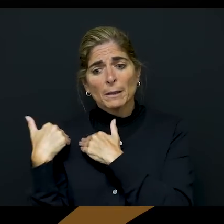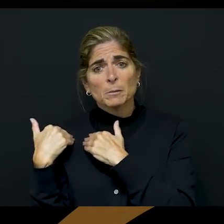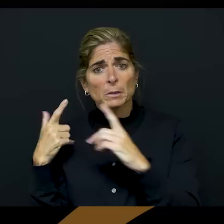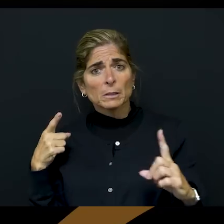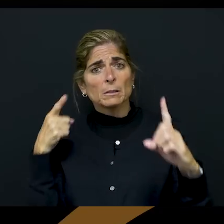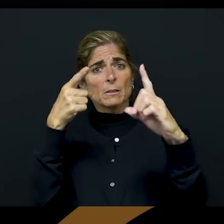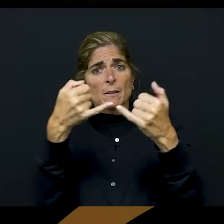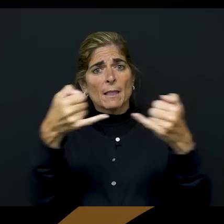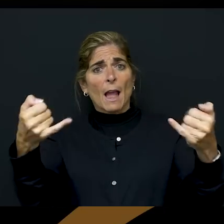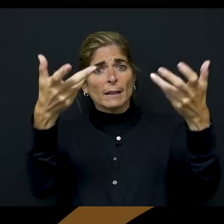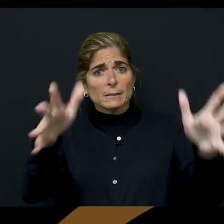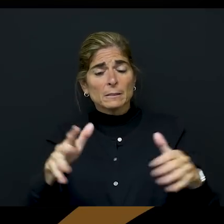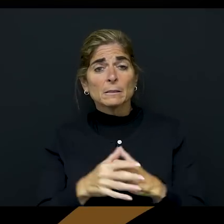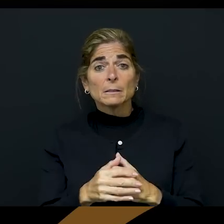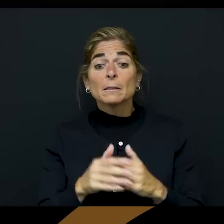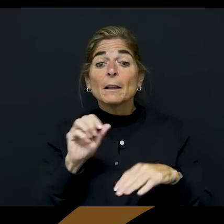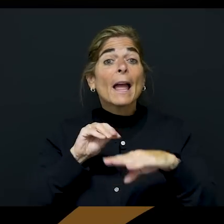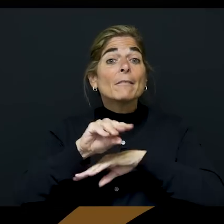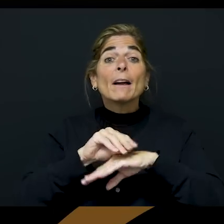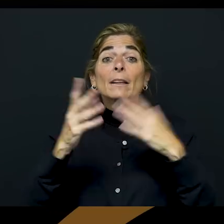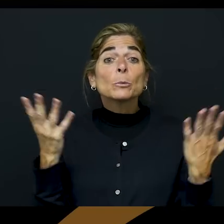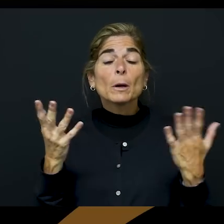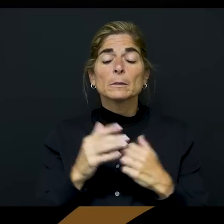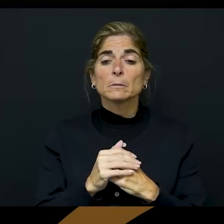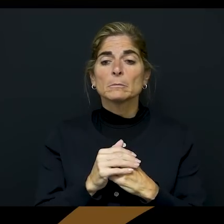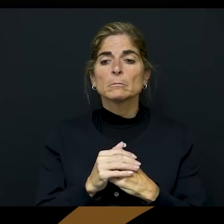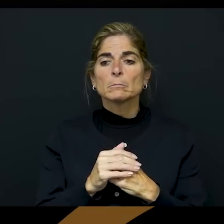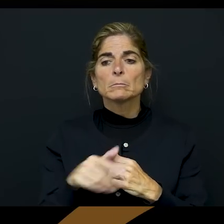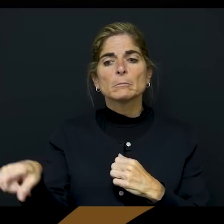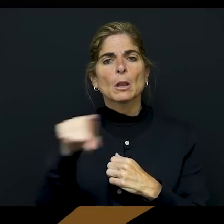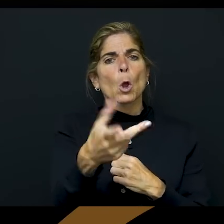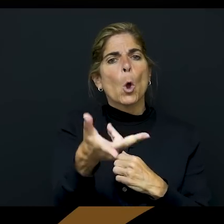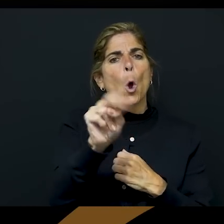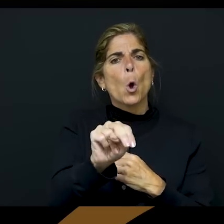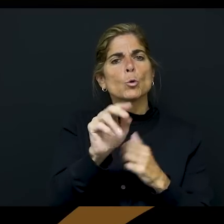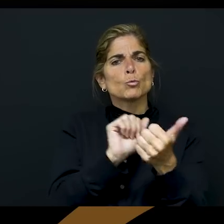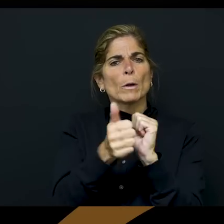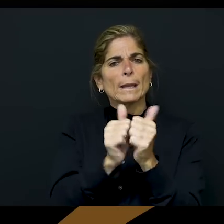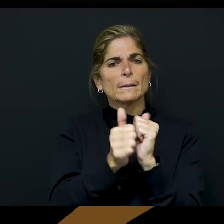to get to that finish line. So my advice to you all is this. Consider your own race.